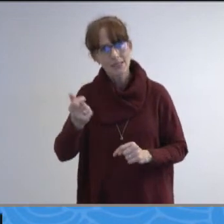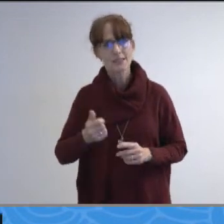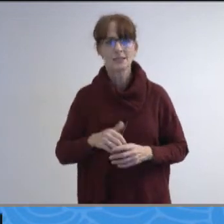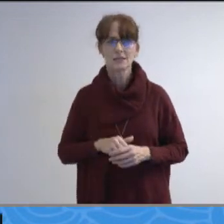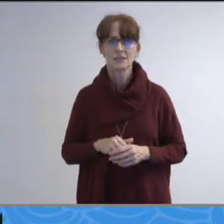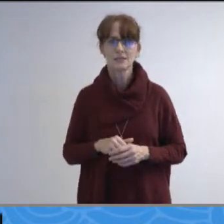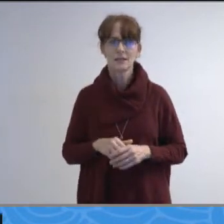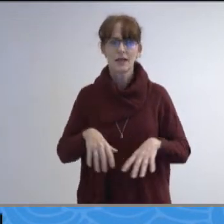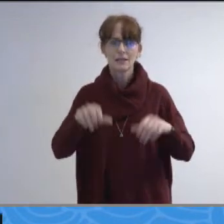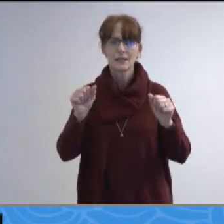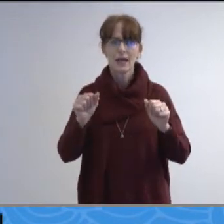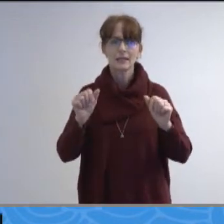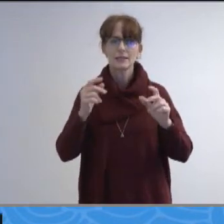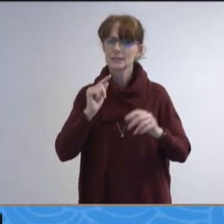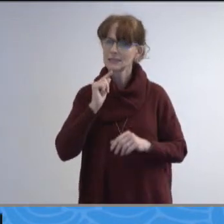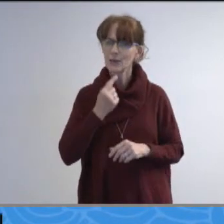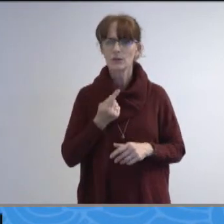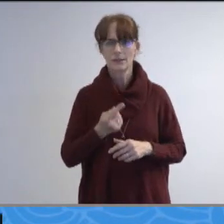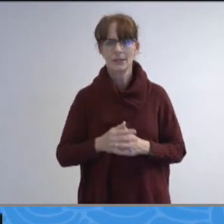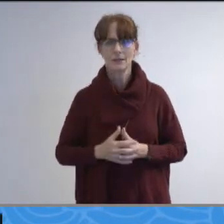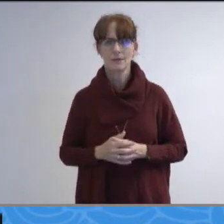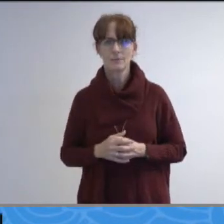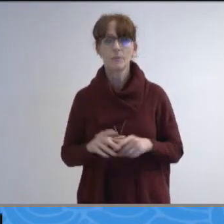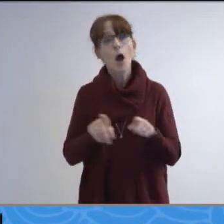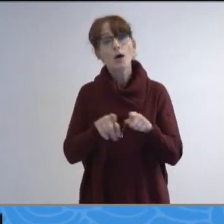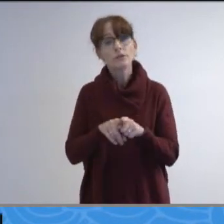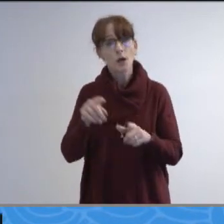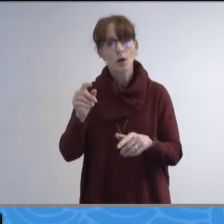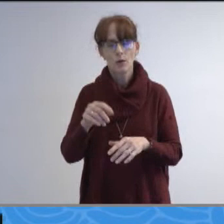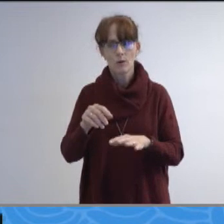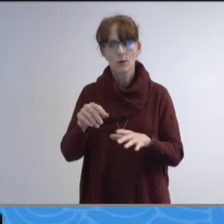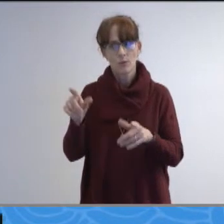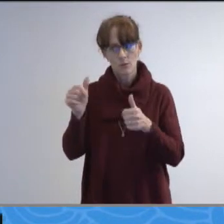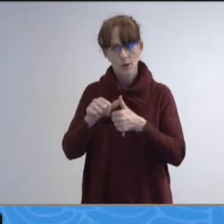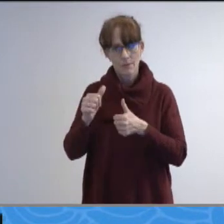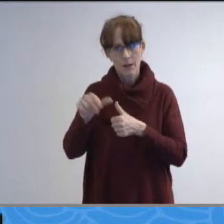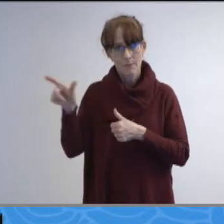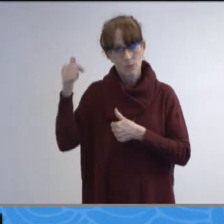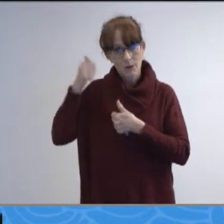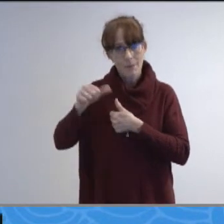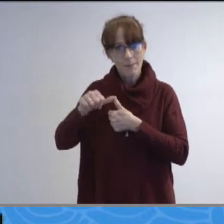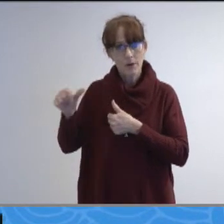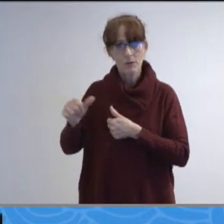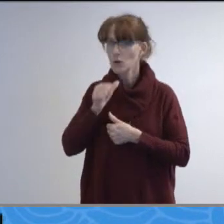and to take it very seriously, but also remind them, they're not going to know the answer